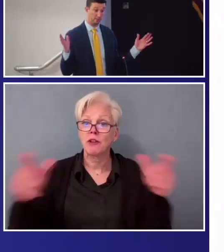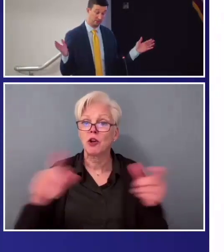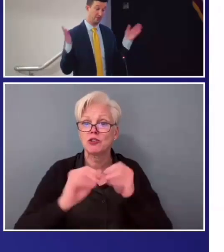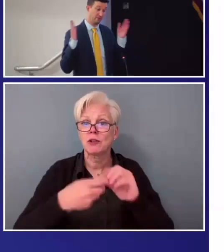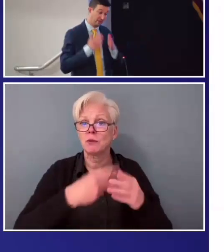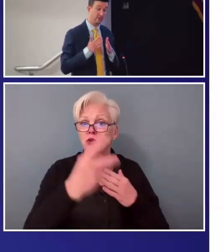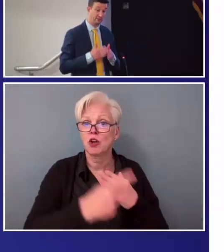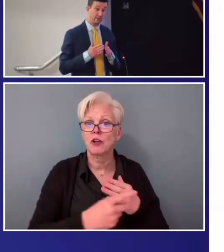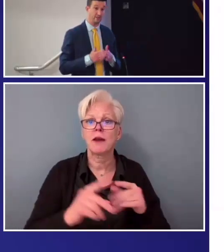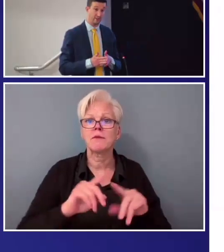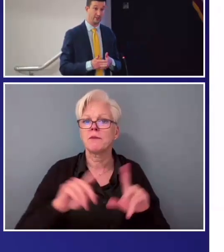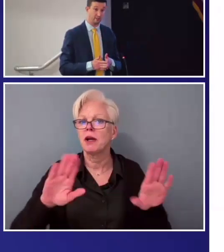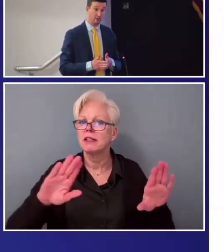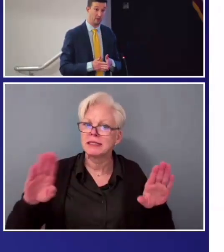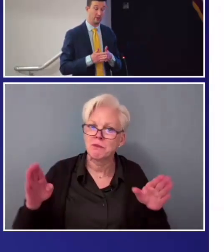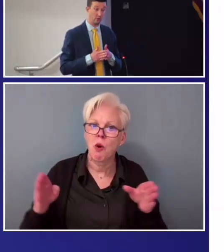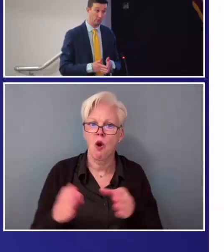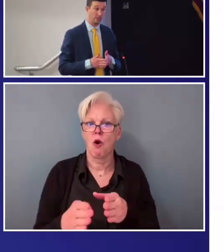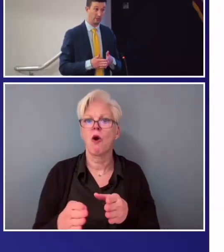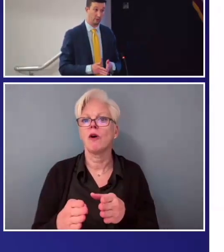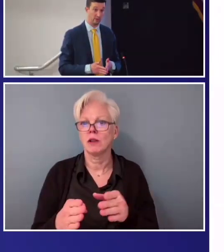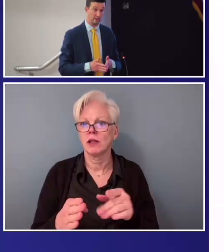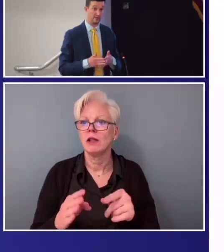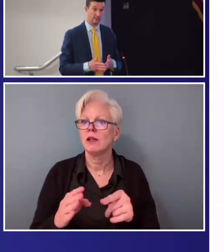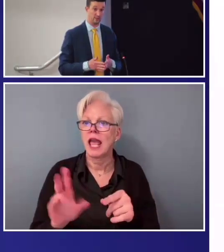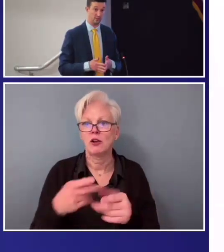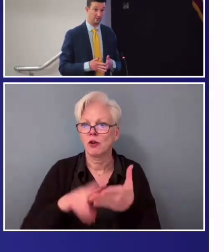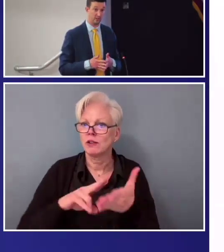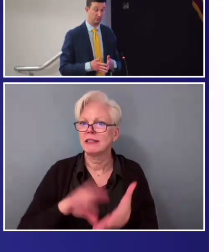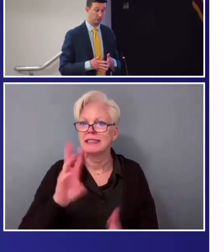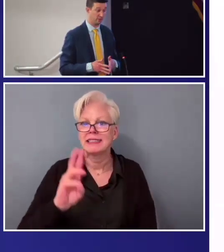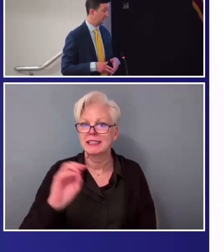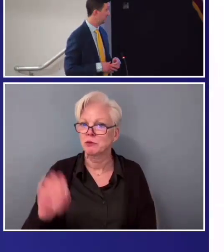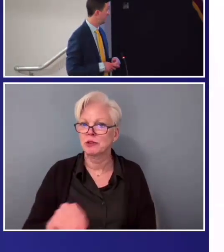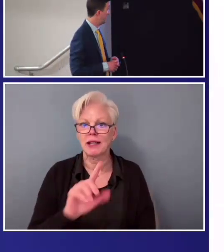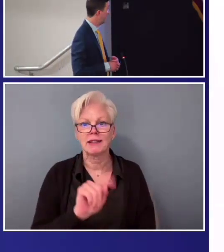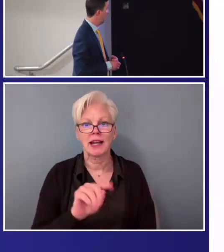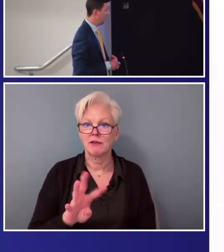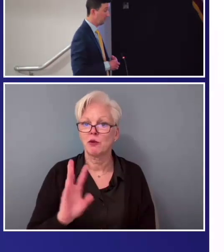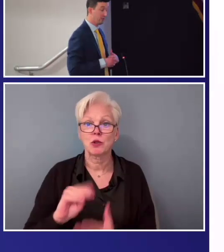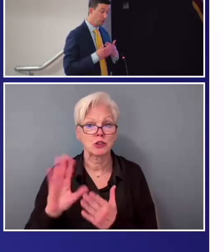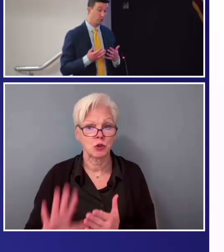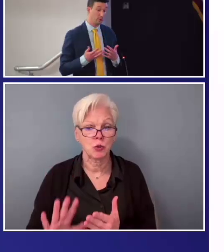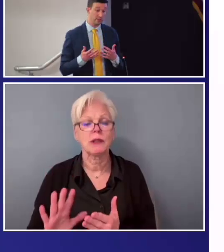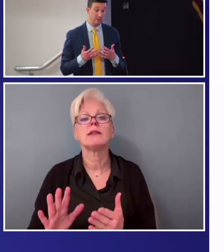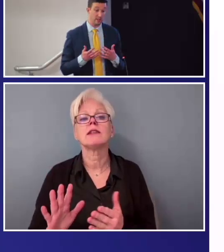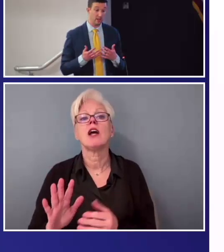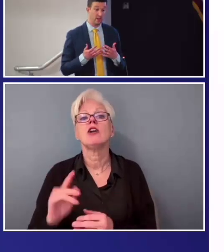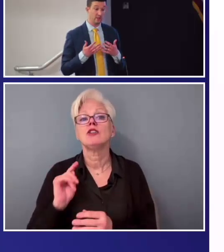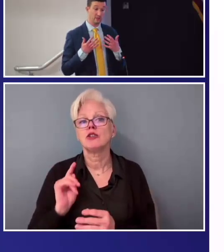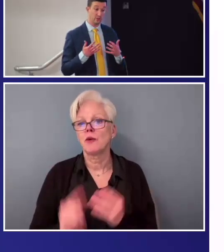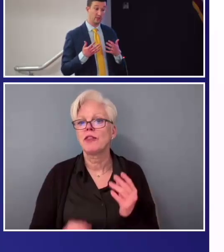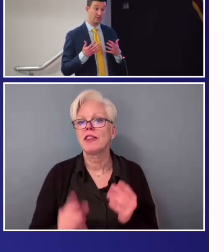but they're very, very, very small and only enrolling 6% of Title IV students. Those would be the students